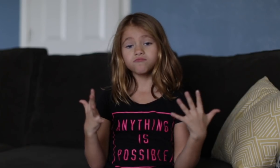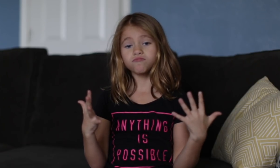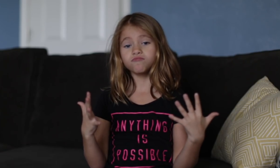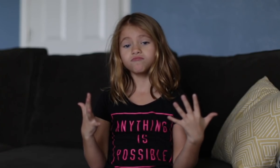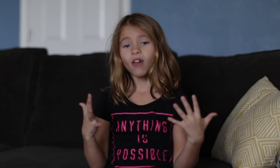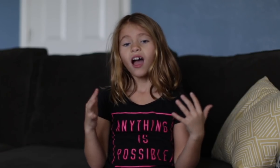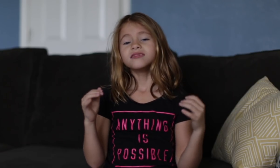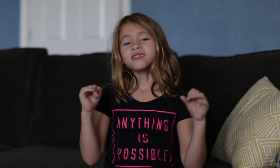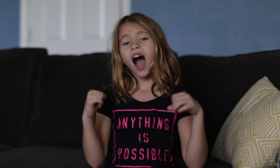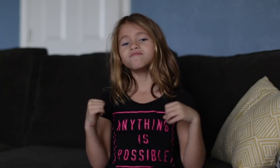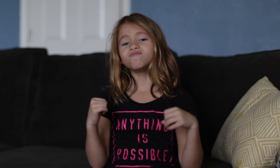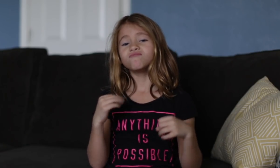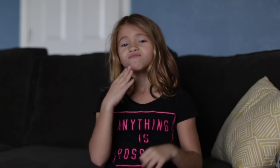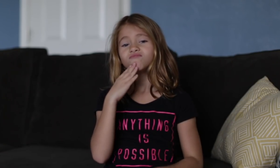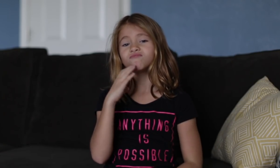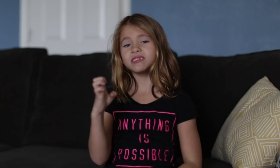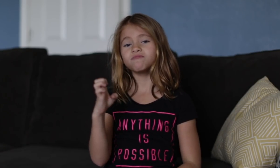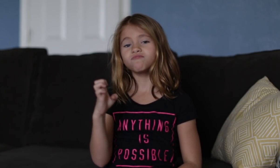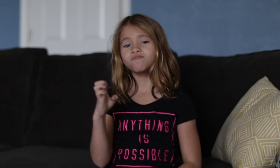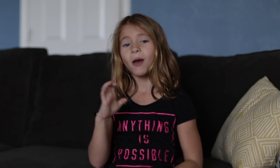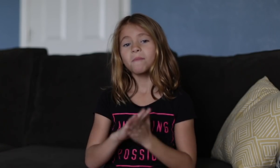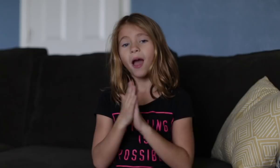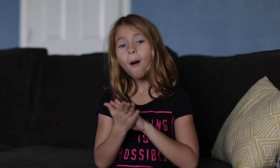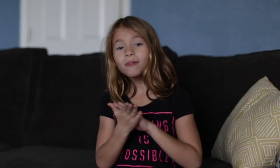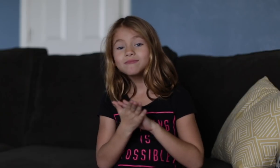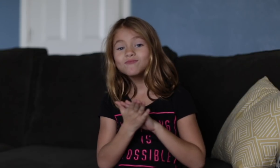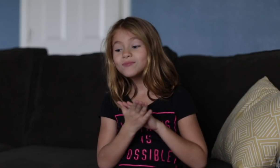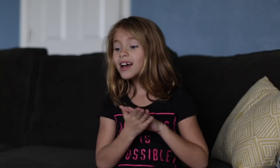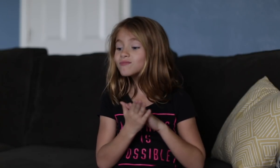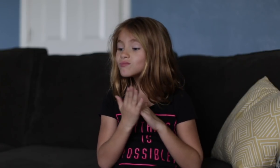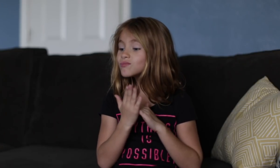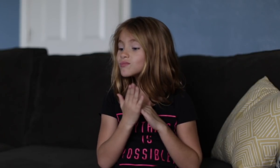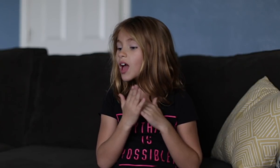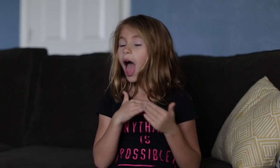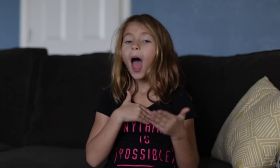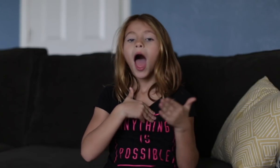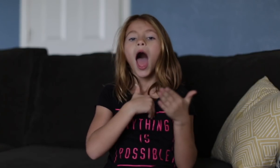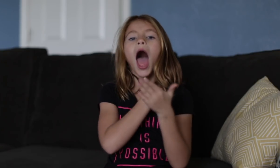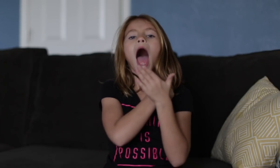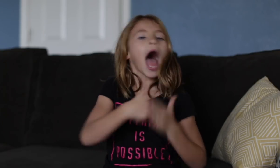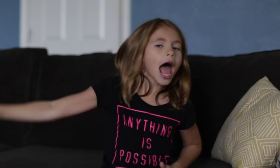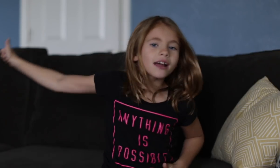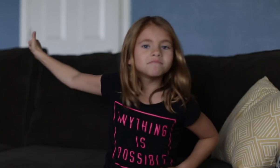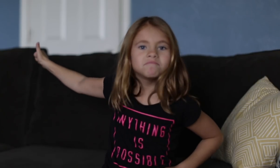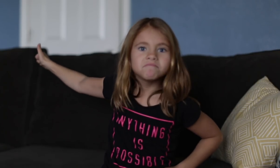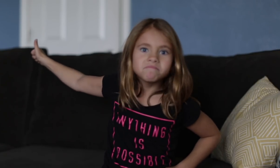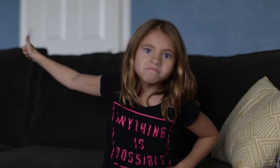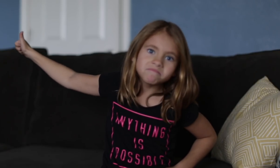anything can become.... ANY!!!